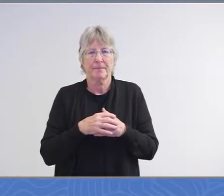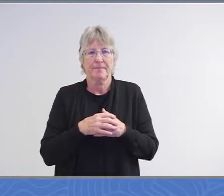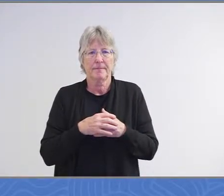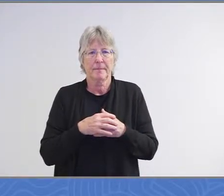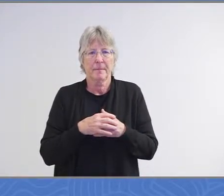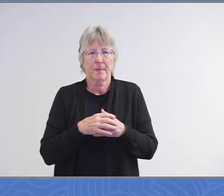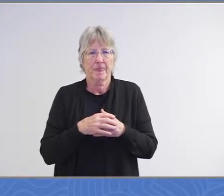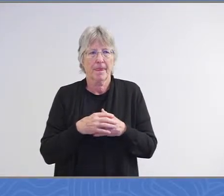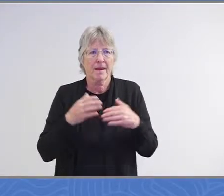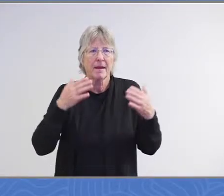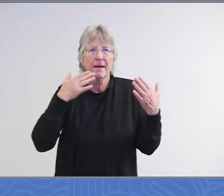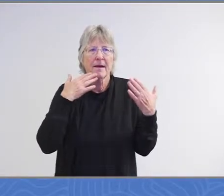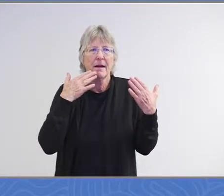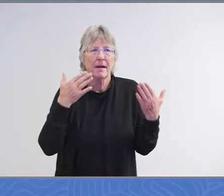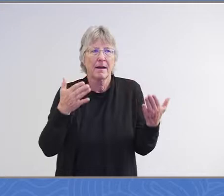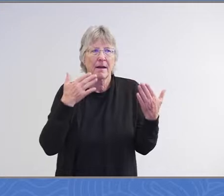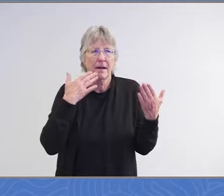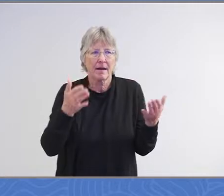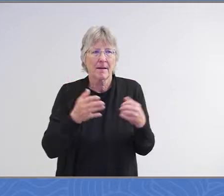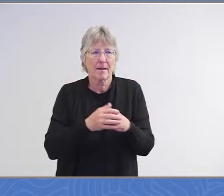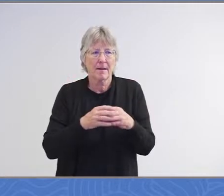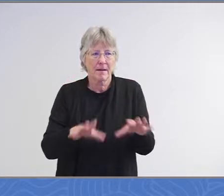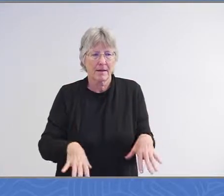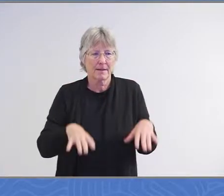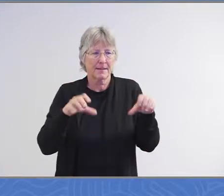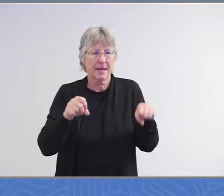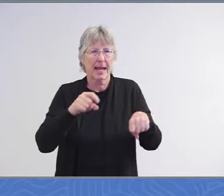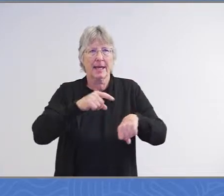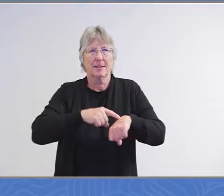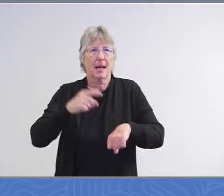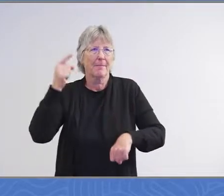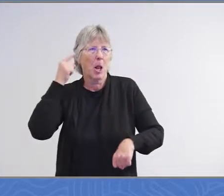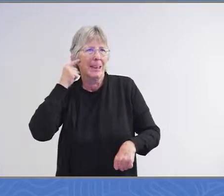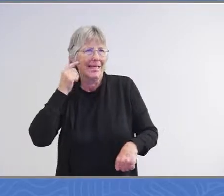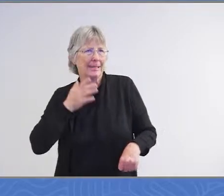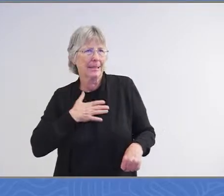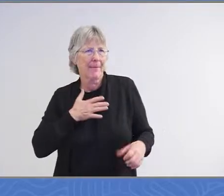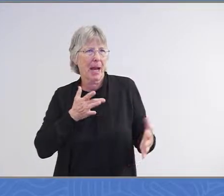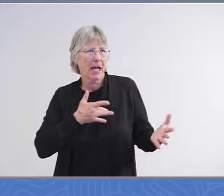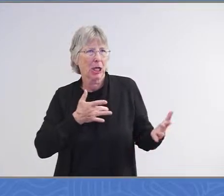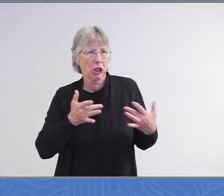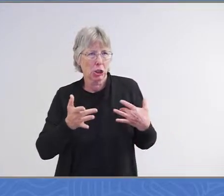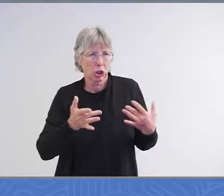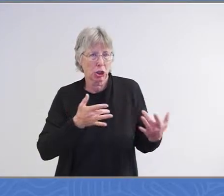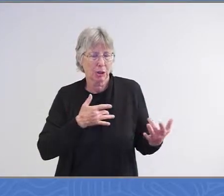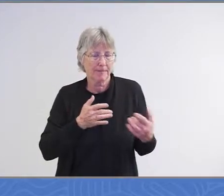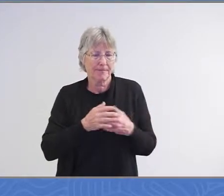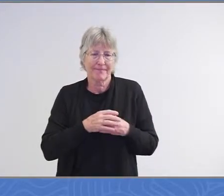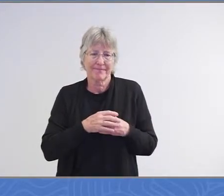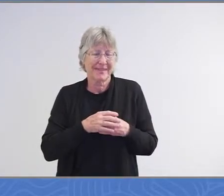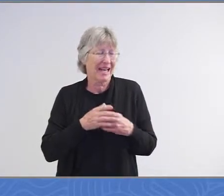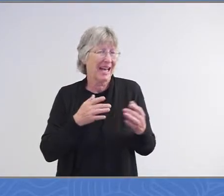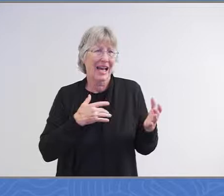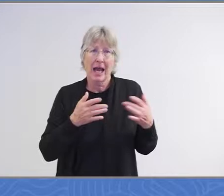Thank you for taking time to listen to my concerns. I am concerned about being forced